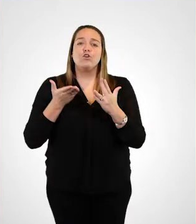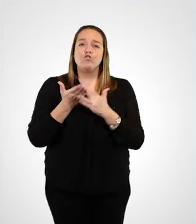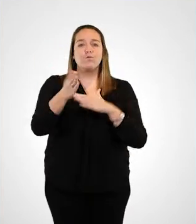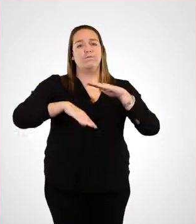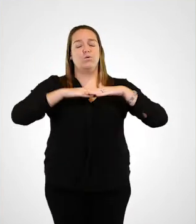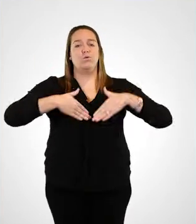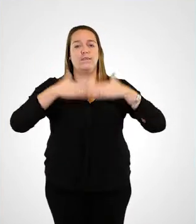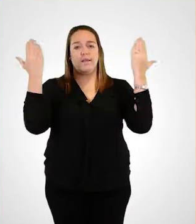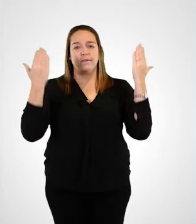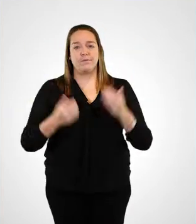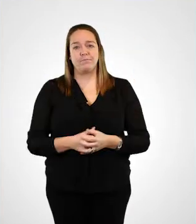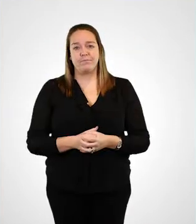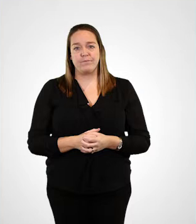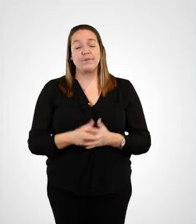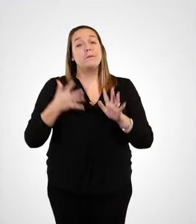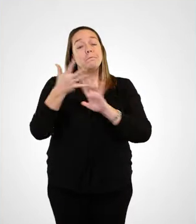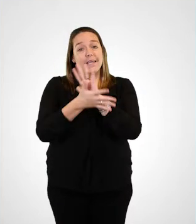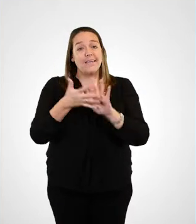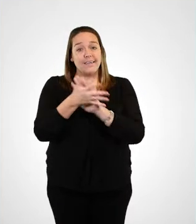in listening throughout the day.